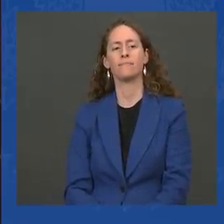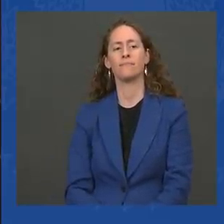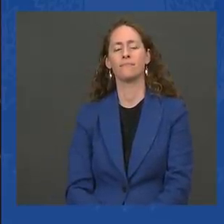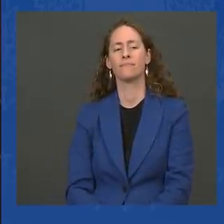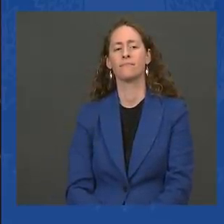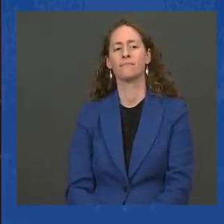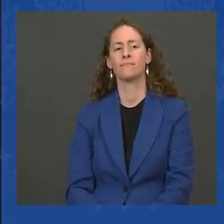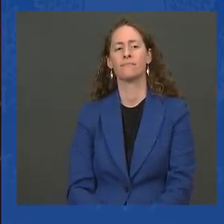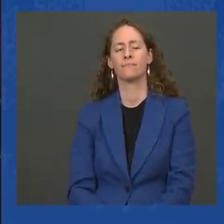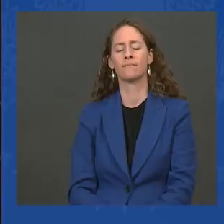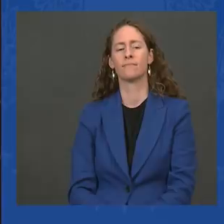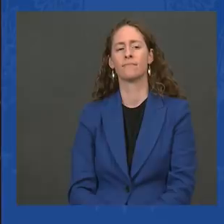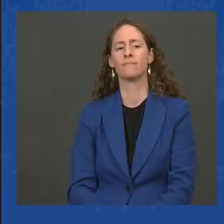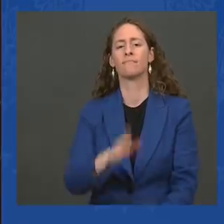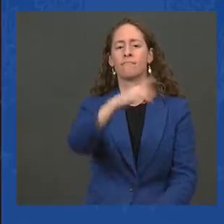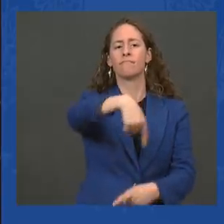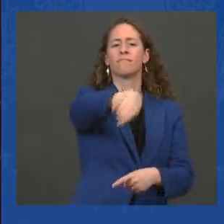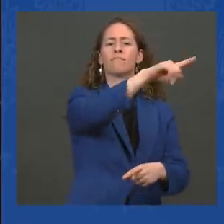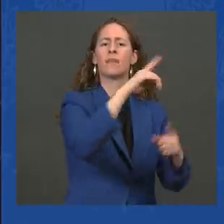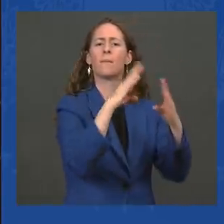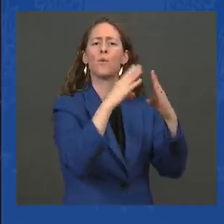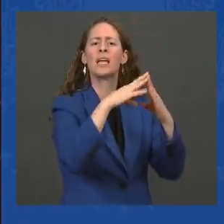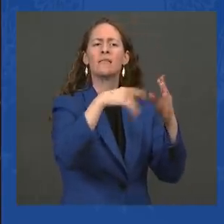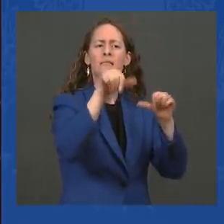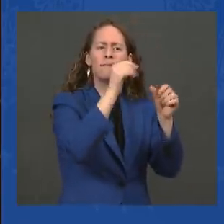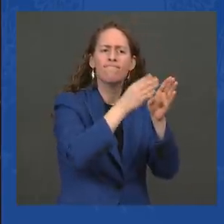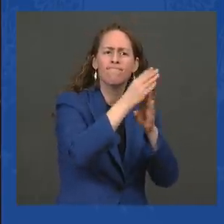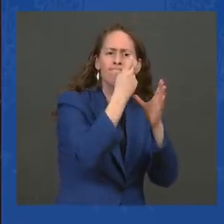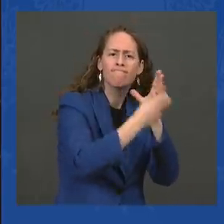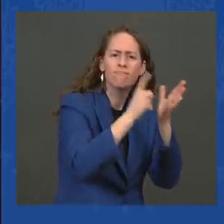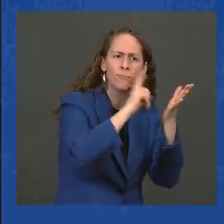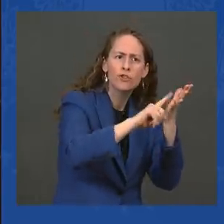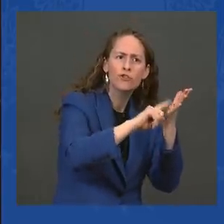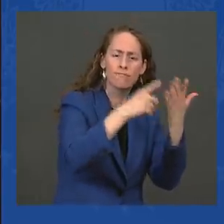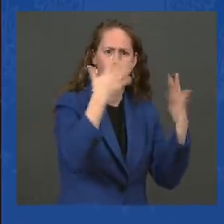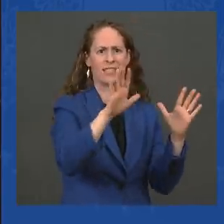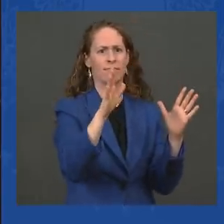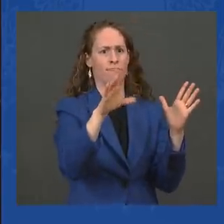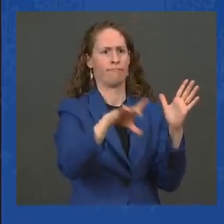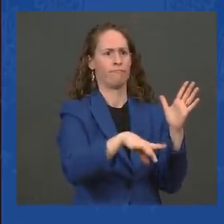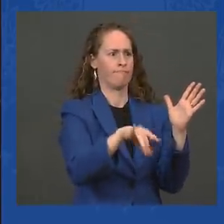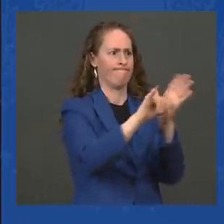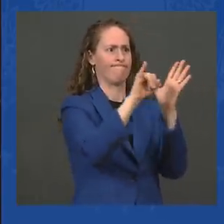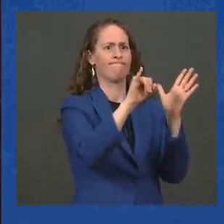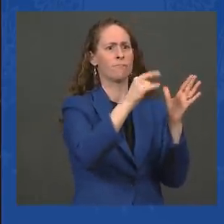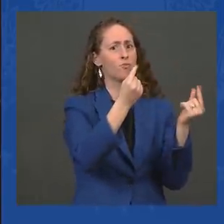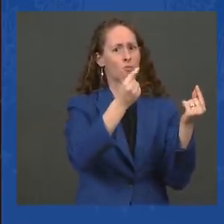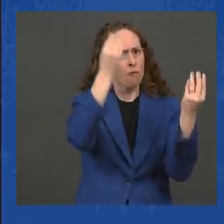of the emergence of this new variant. This kind of transparency is to be encouraged and applauded